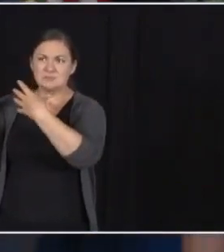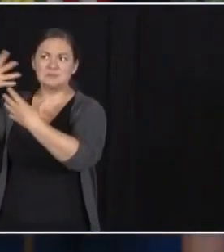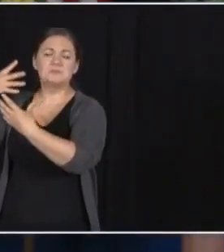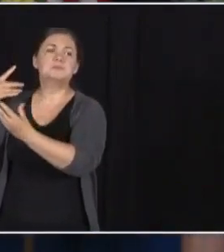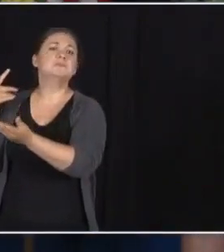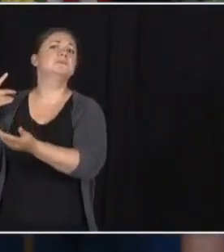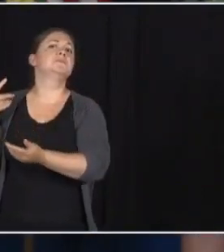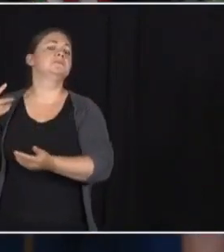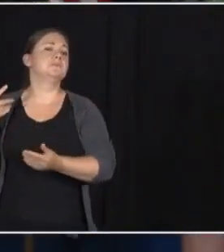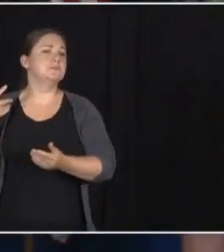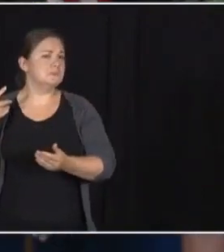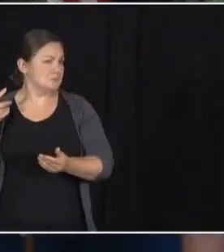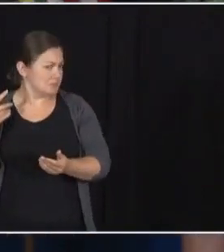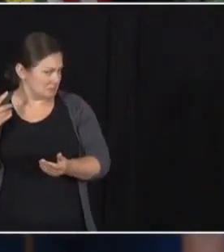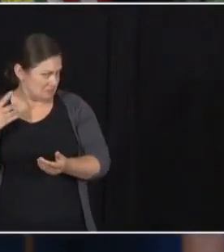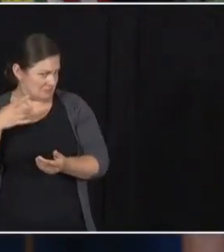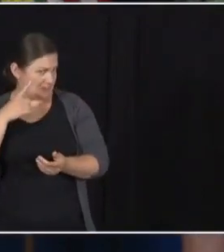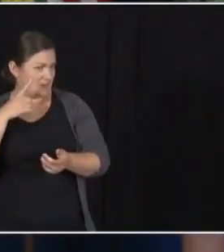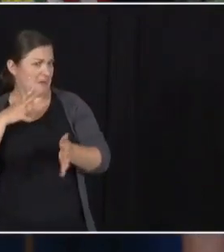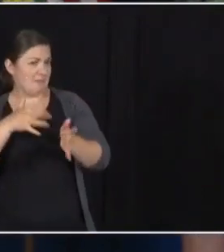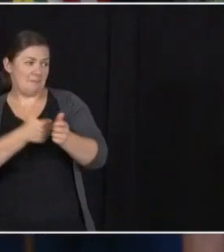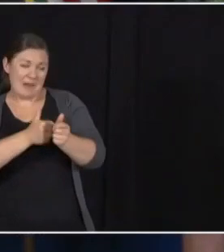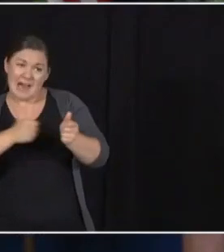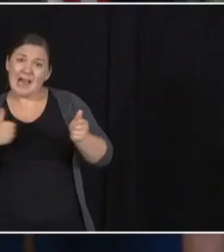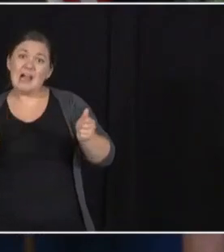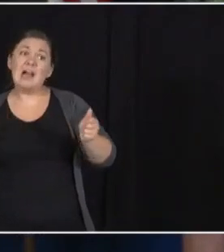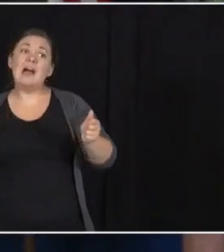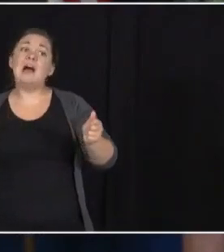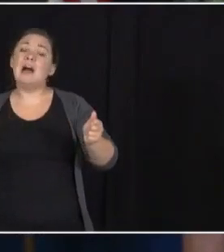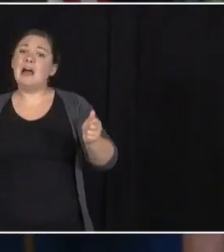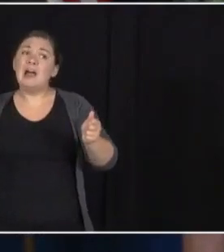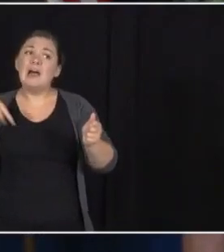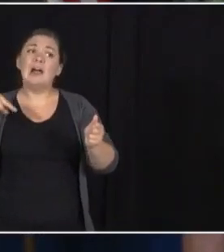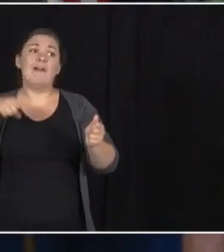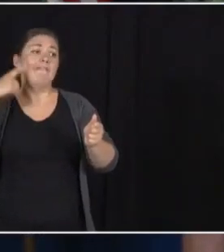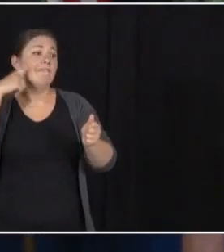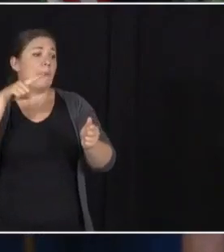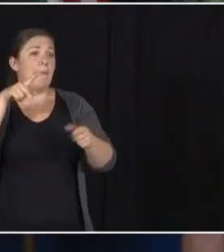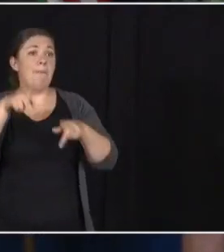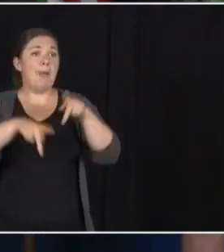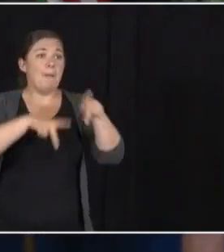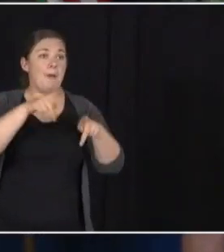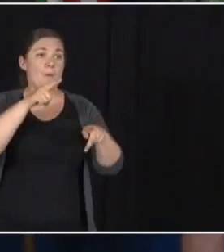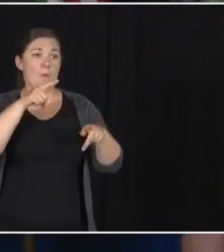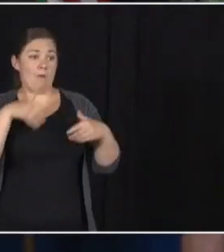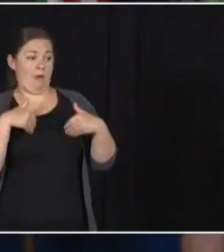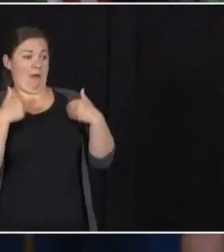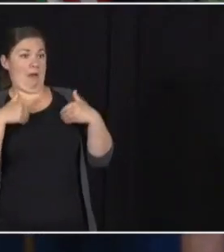Minister Mulroney. You're well aware, we've been hearing from a lot of people about the back log for tests.